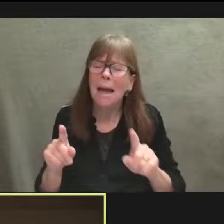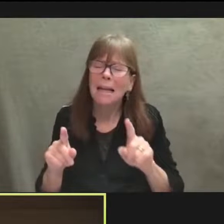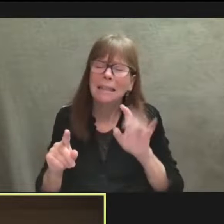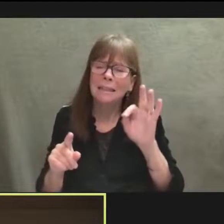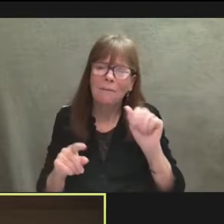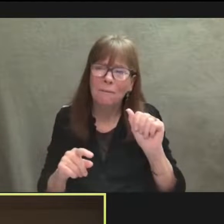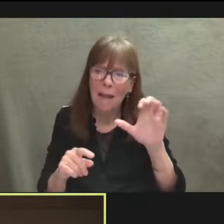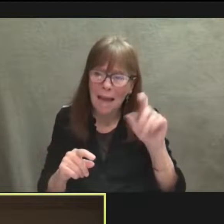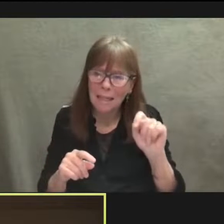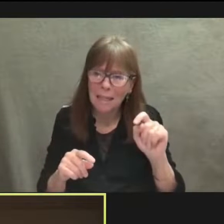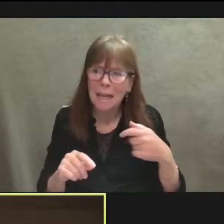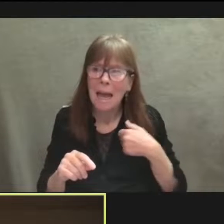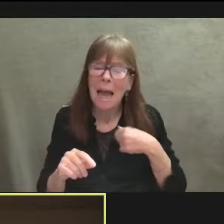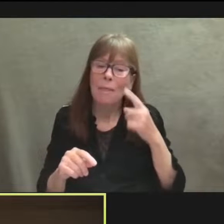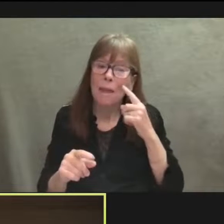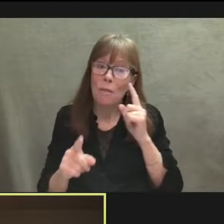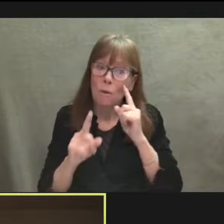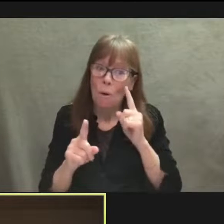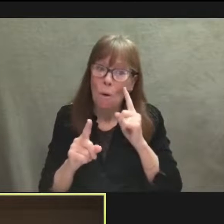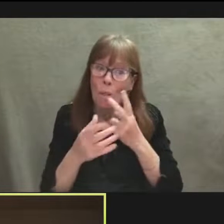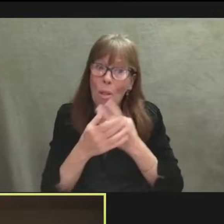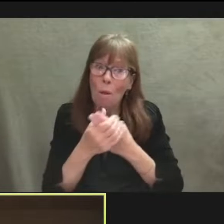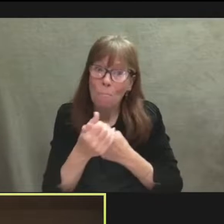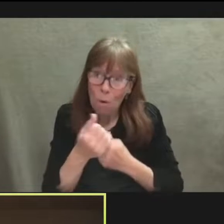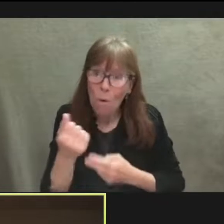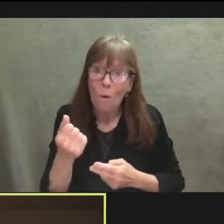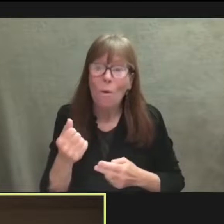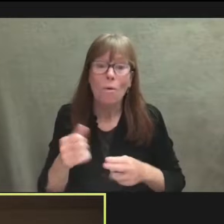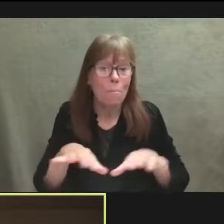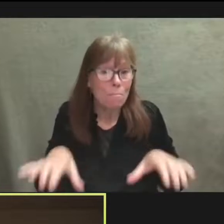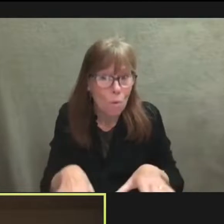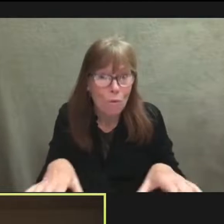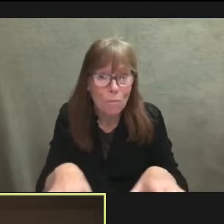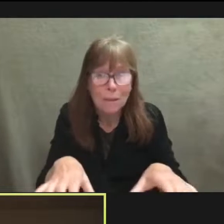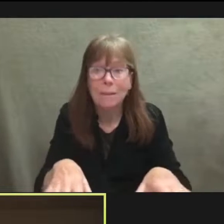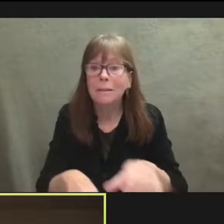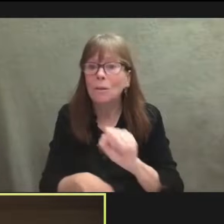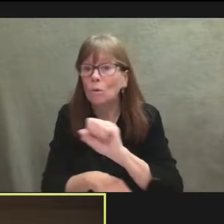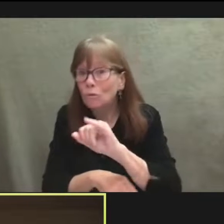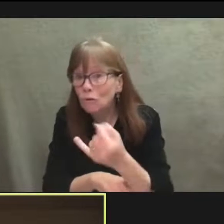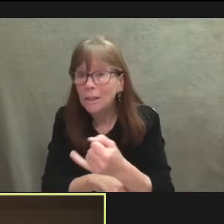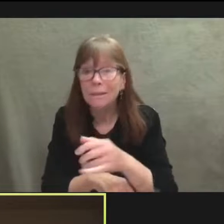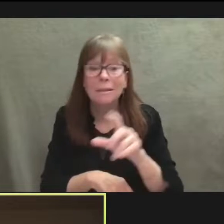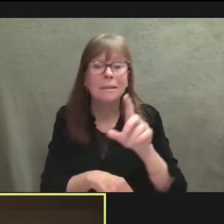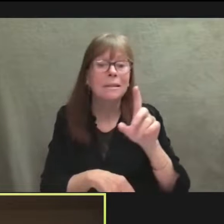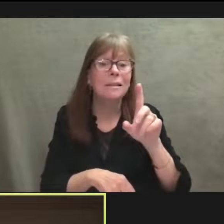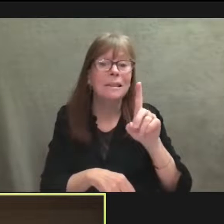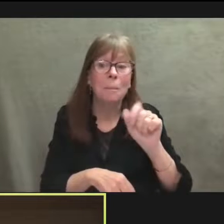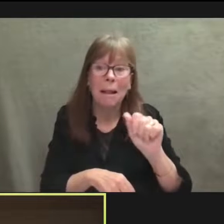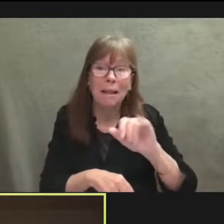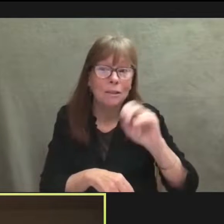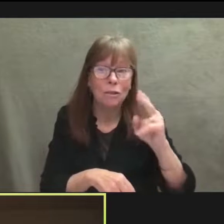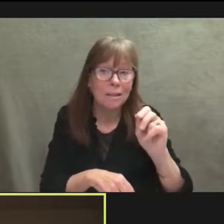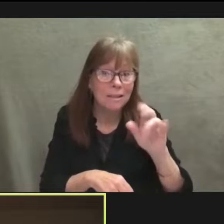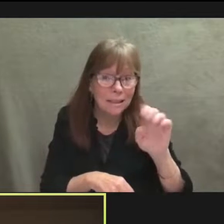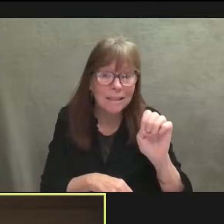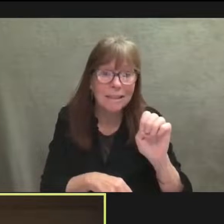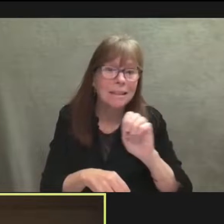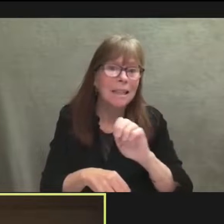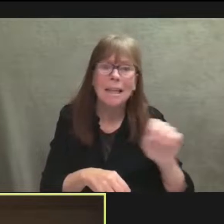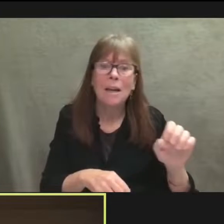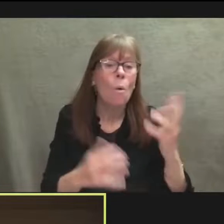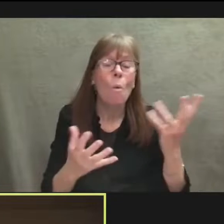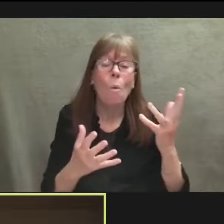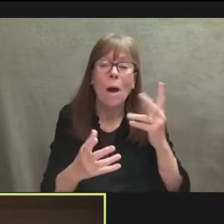I think the goal of both movements, that are justice-based, is liberation. And I